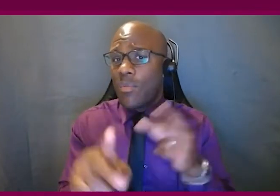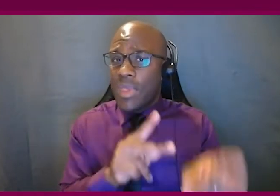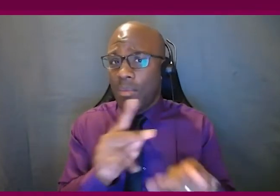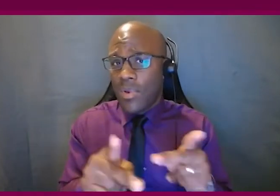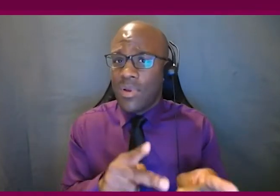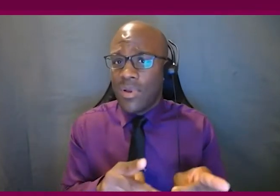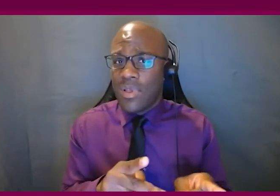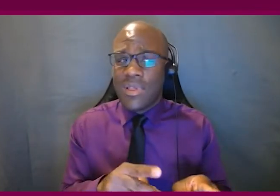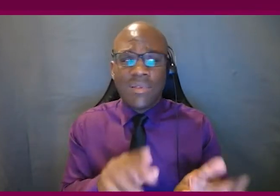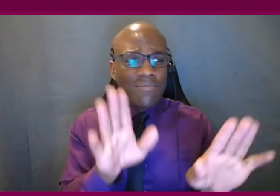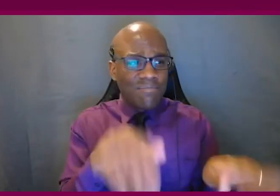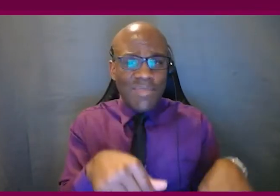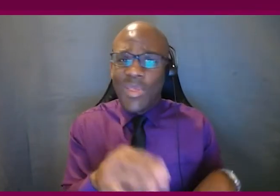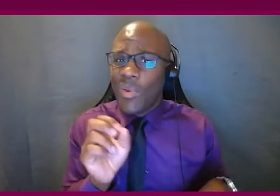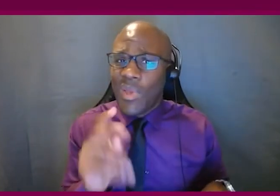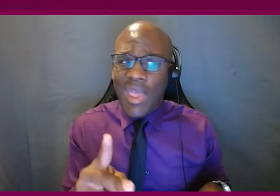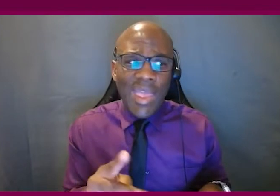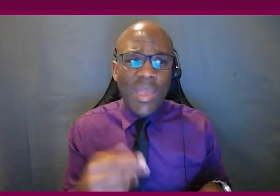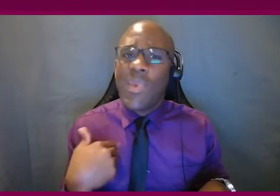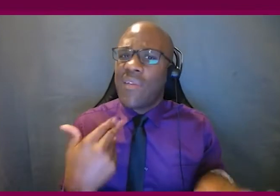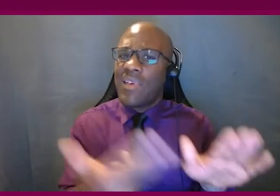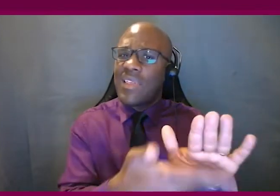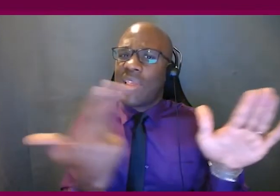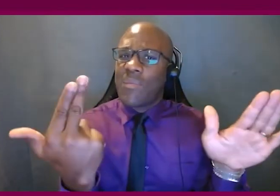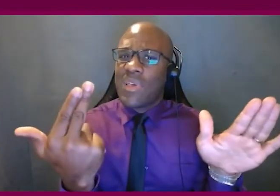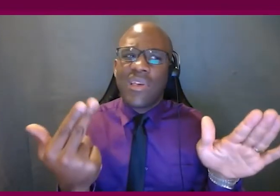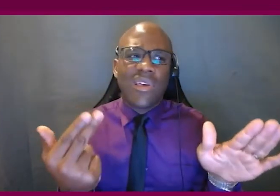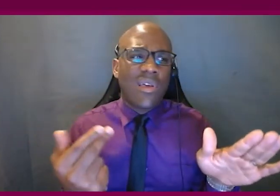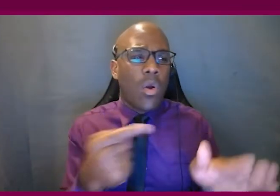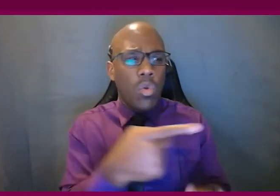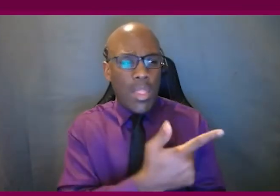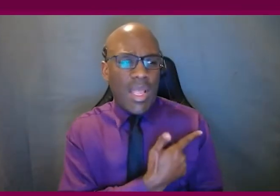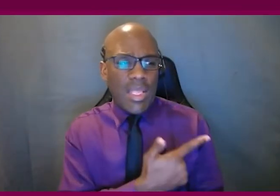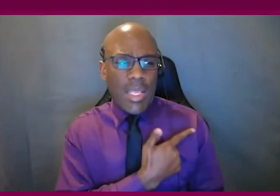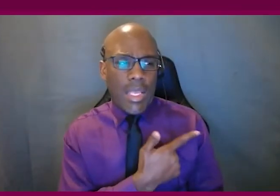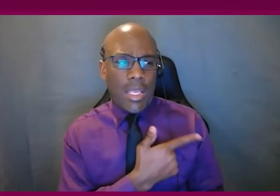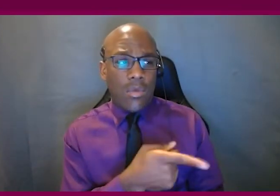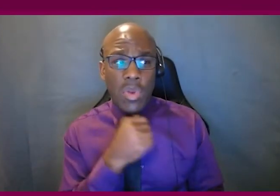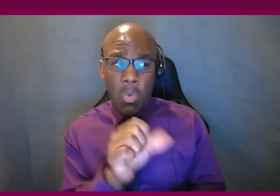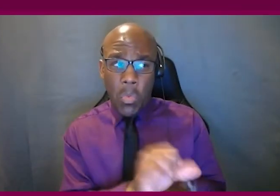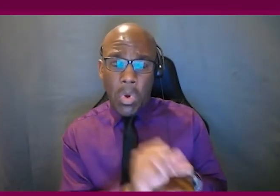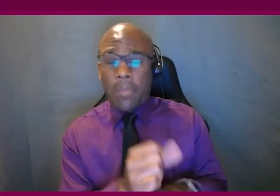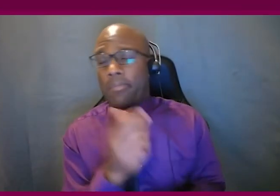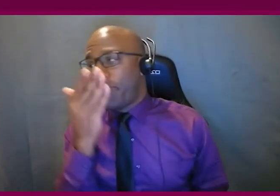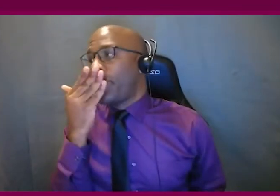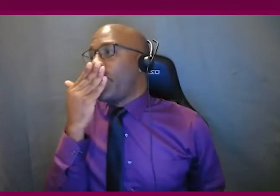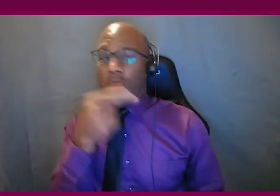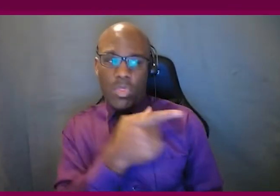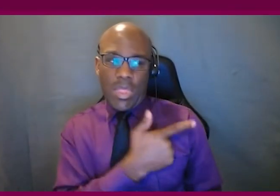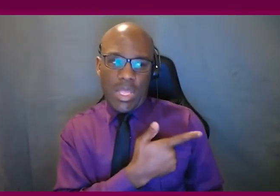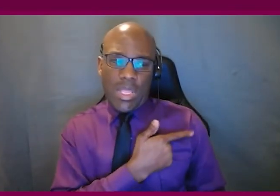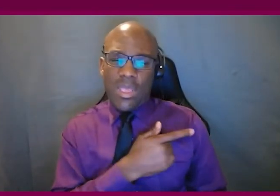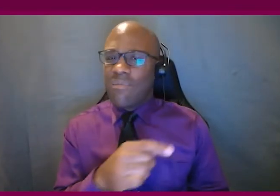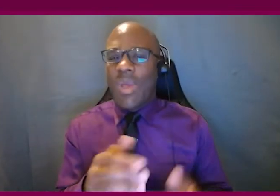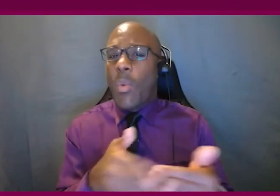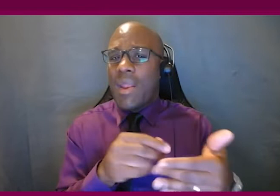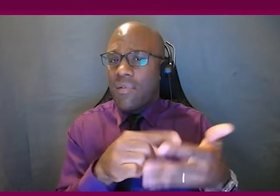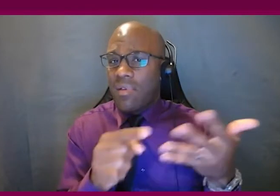And it's just so important to give yourself that time to say, "Okay, I need to take care of me." And self-care too.